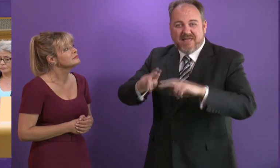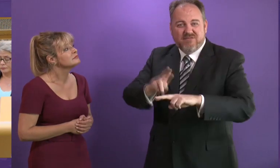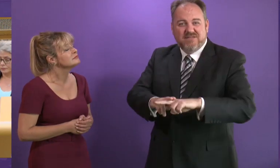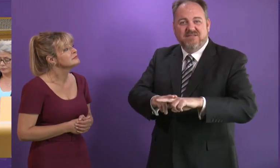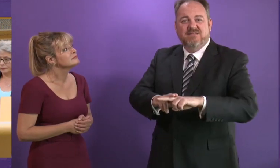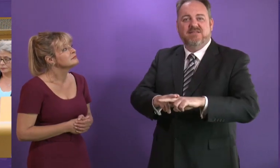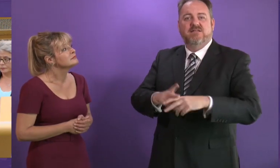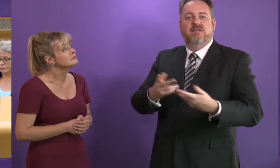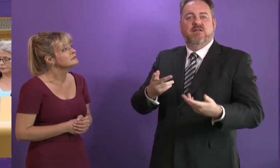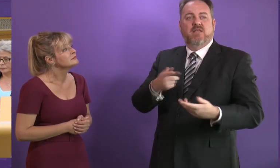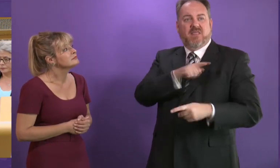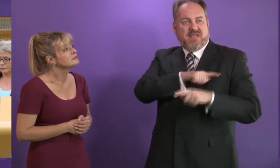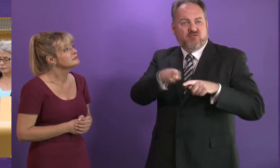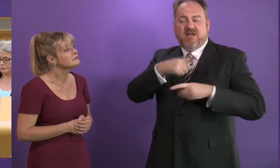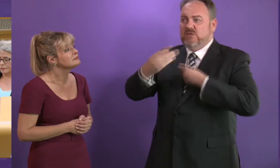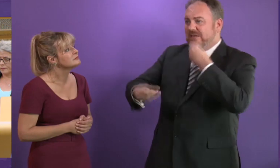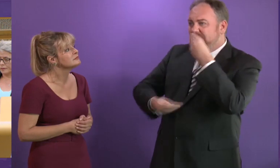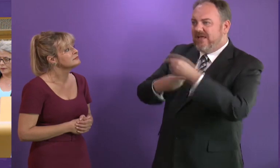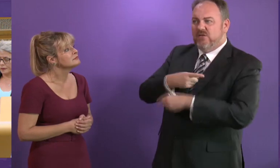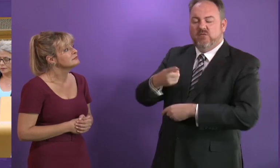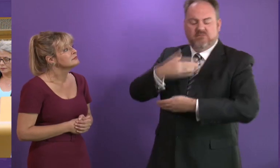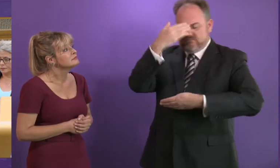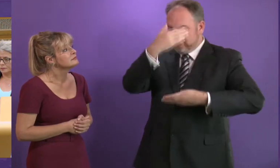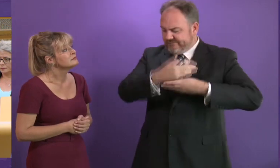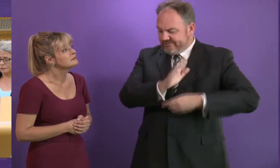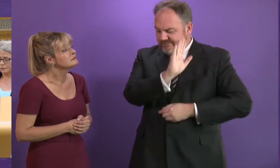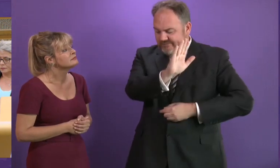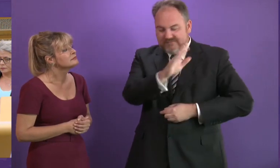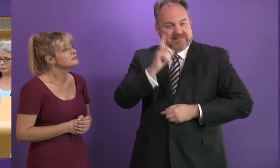than listening, the response of ministers was to stick their fingers in their ears—they